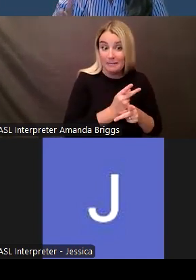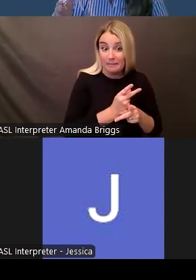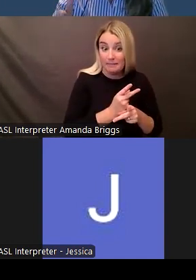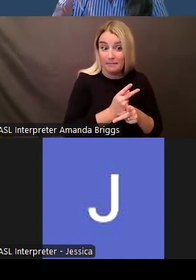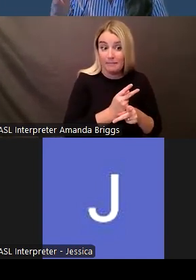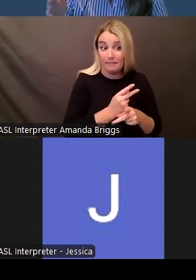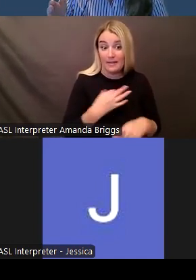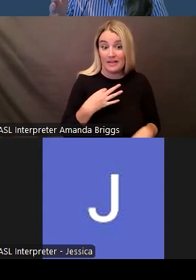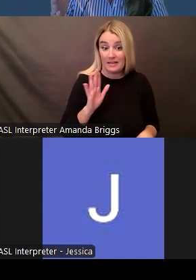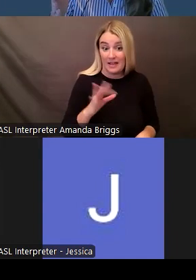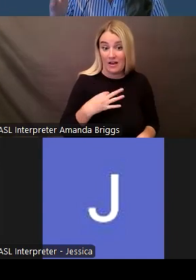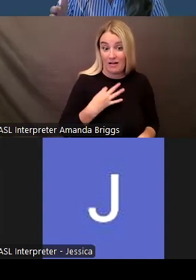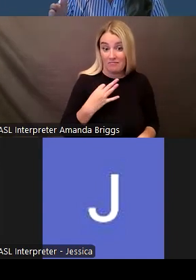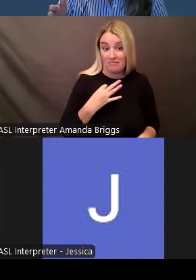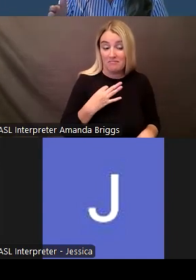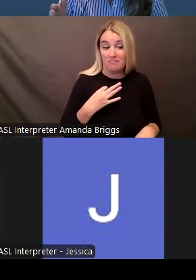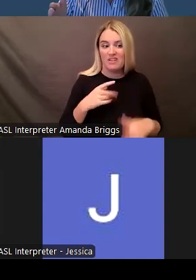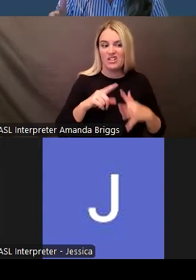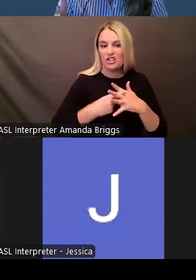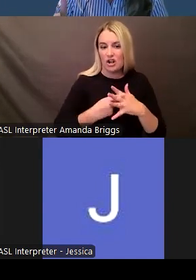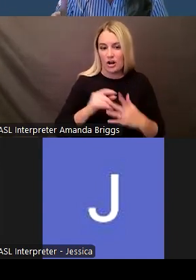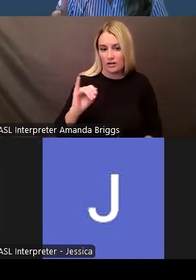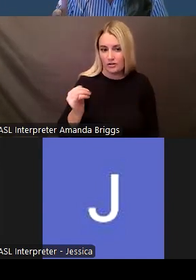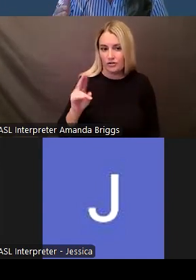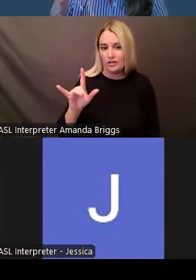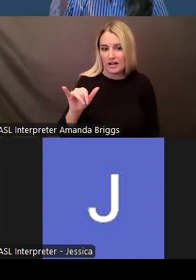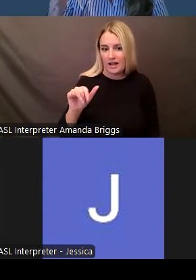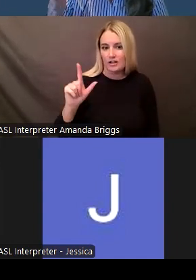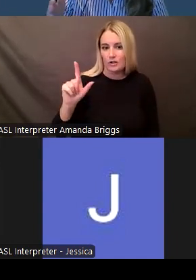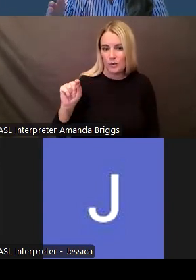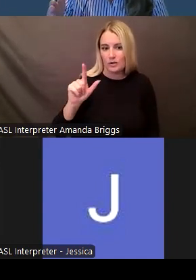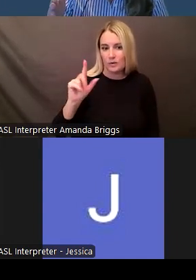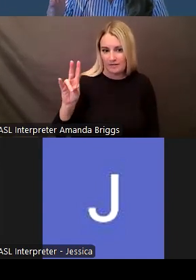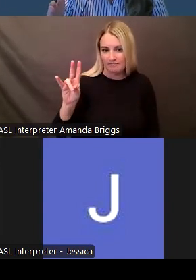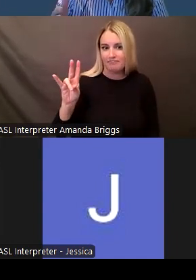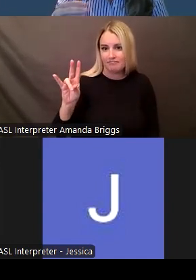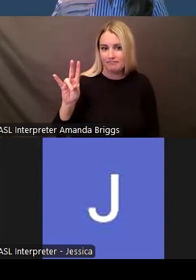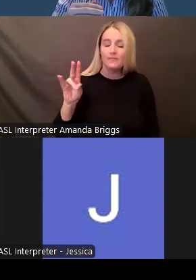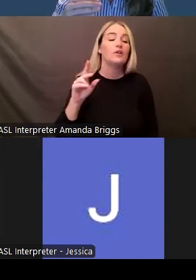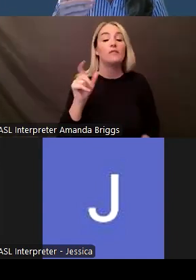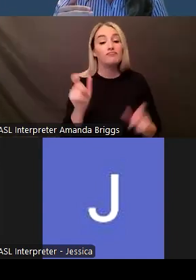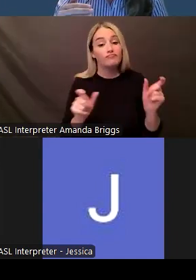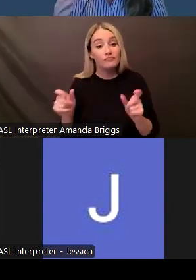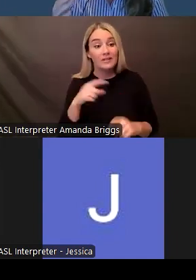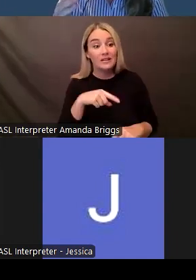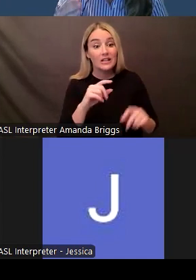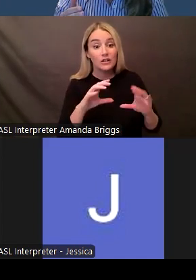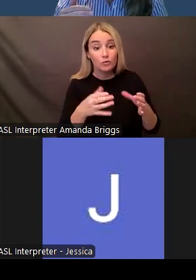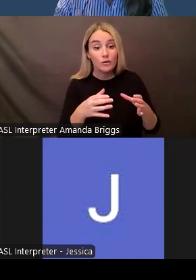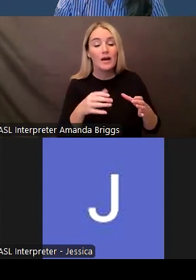starting in July of 2027. Those individuals in this group will need to pay a $30 per month